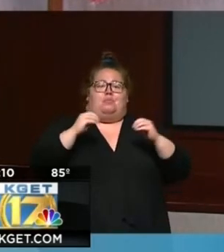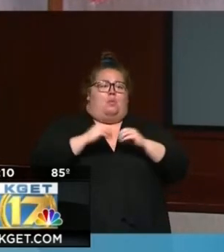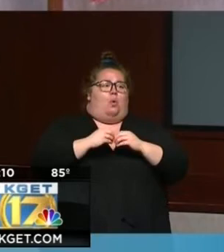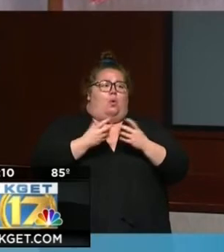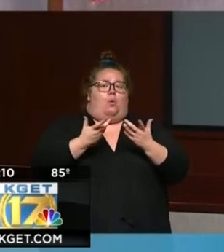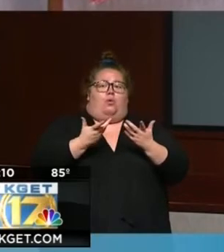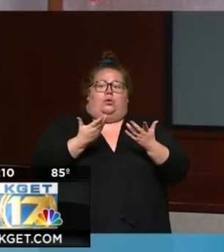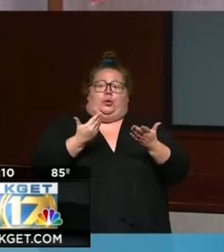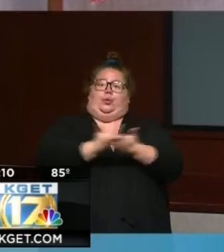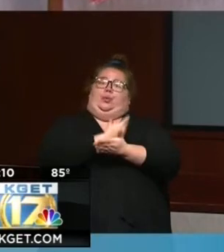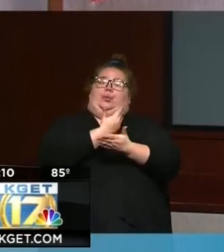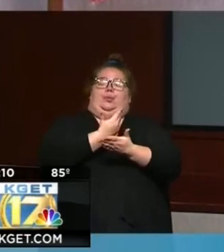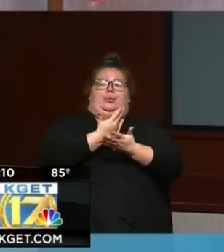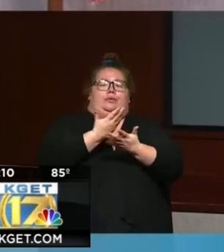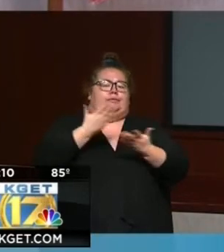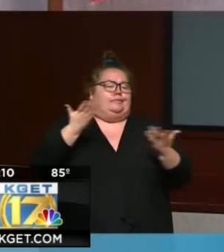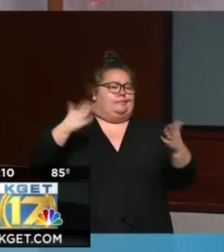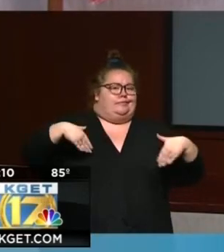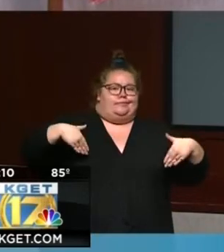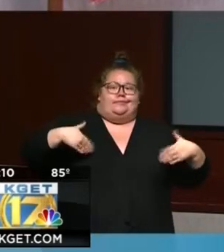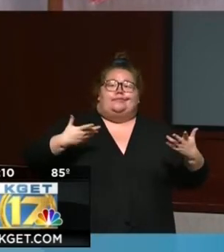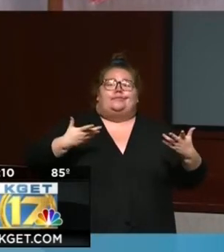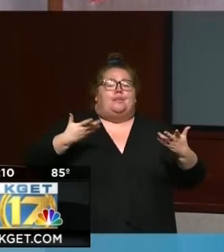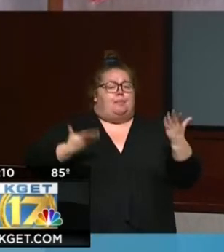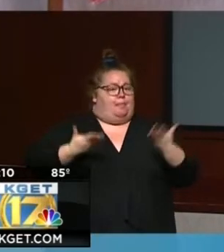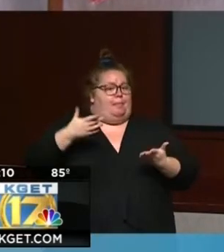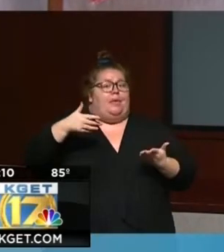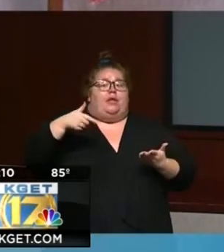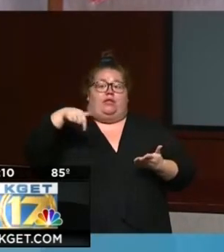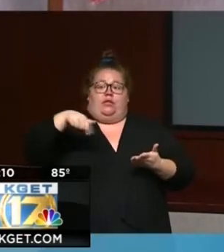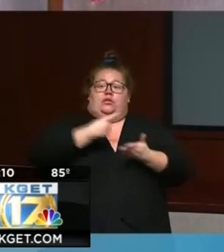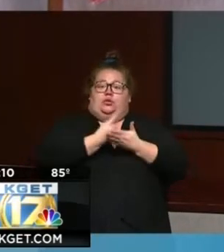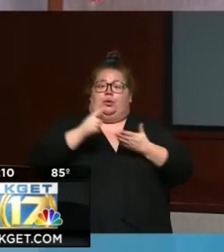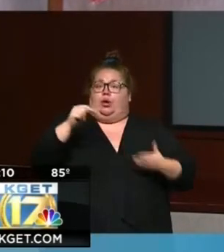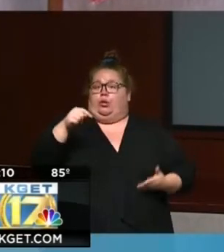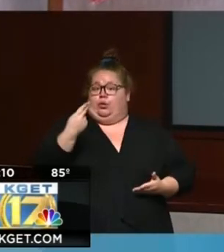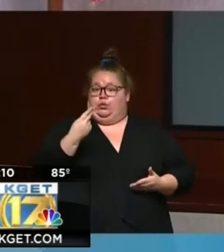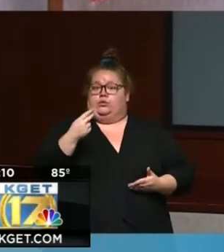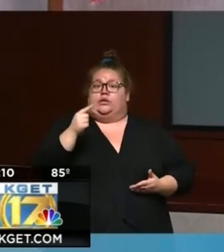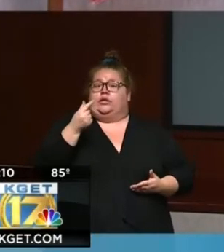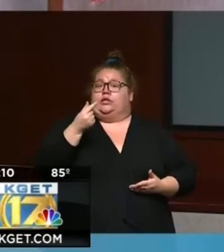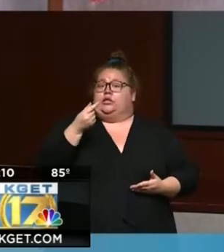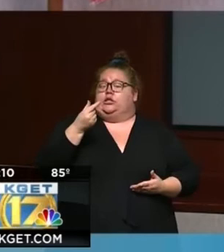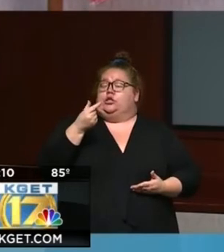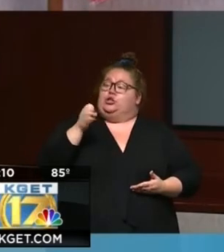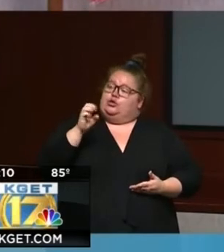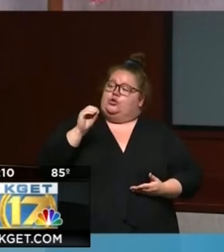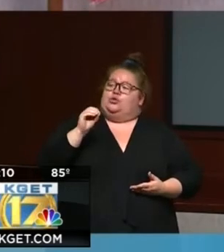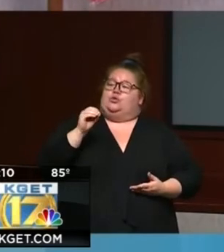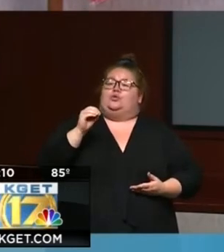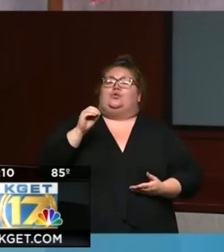THIS IS DYNAMIC. I -- I DON'T HAVE ANY MORE TO